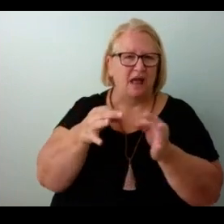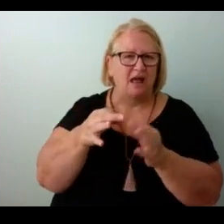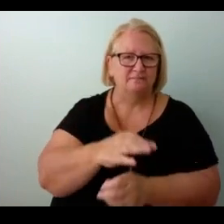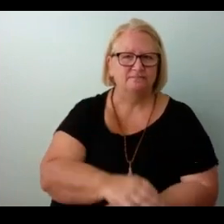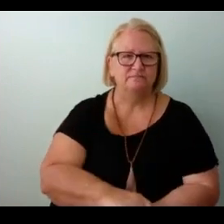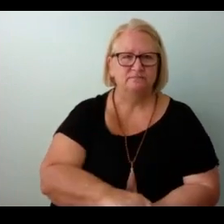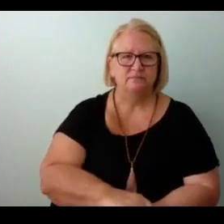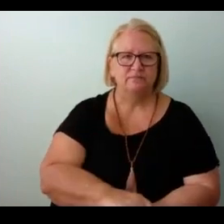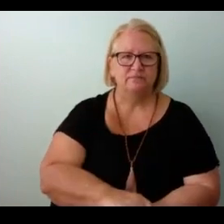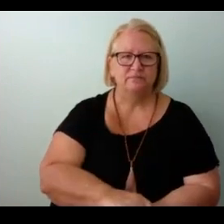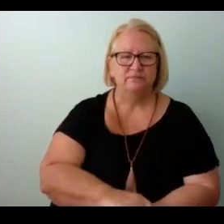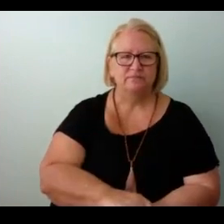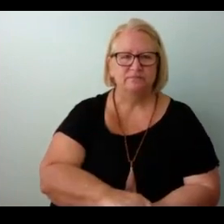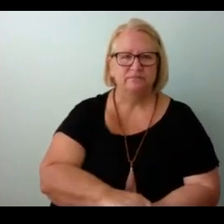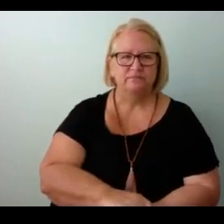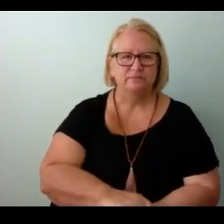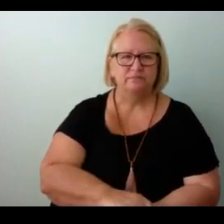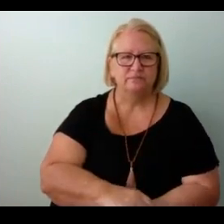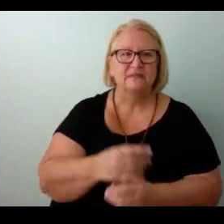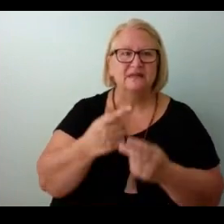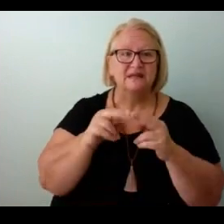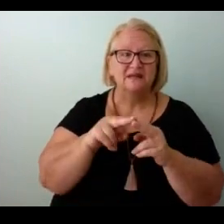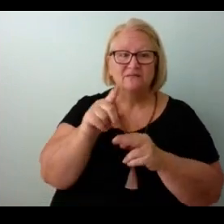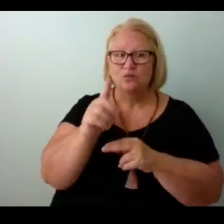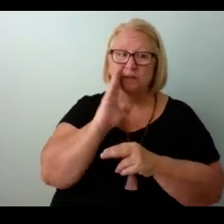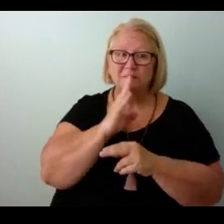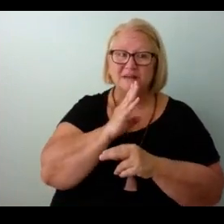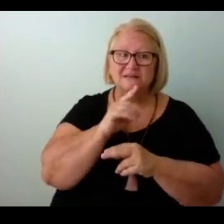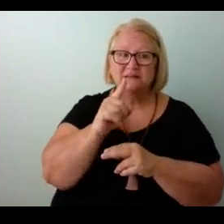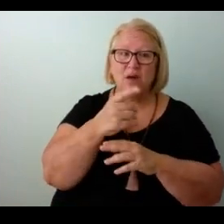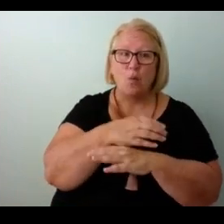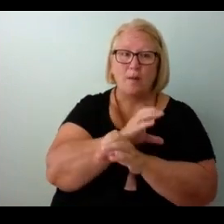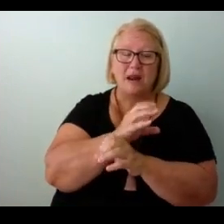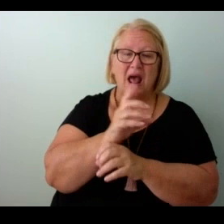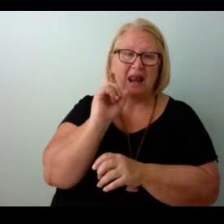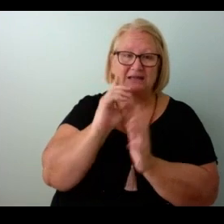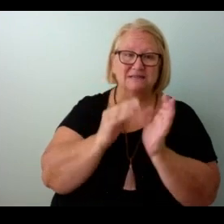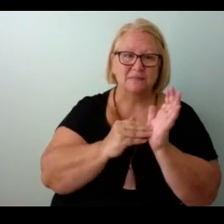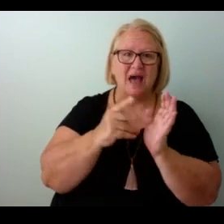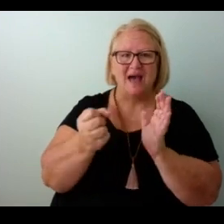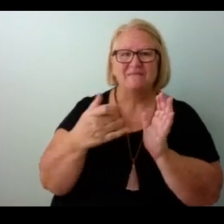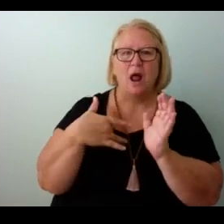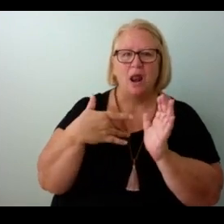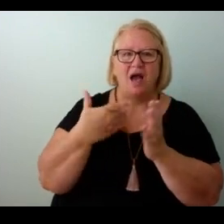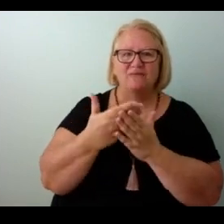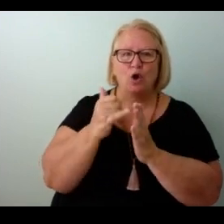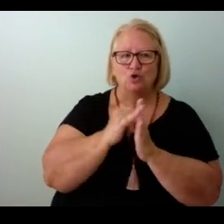If you didn't make it to our webinar last month it is online on YouTube under our webinars